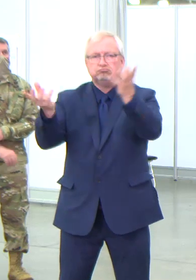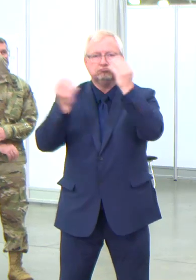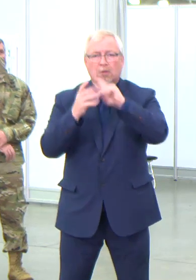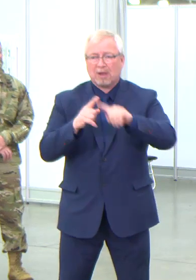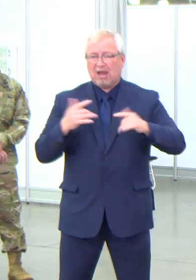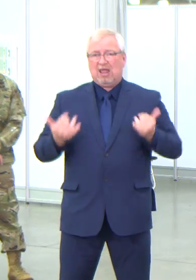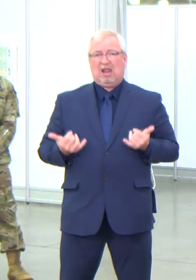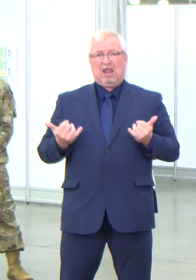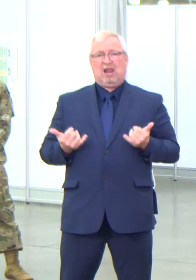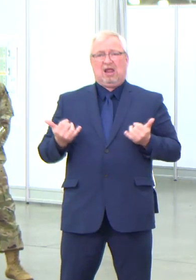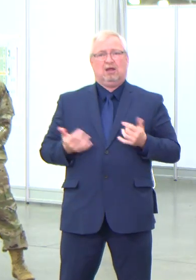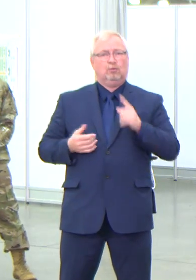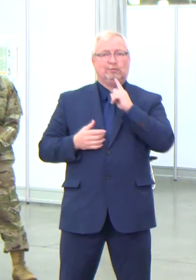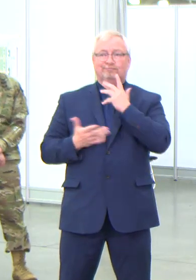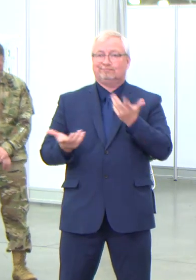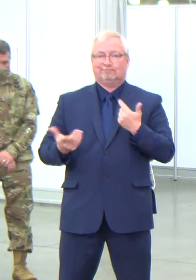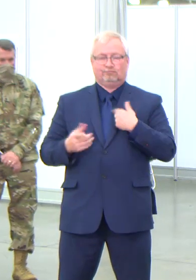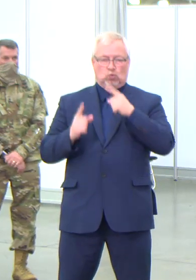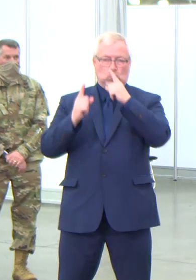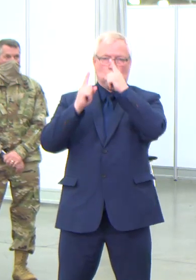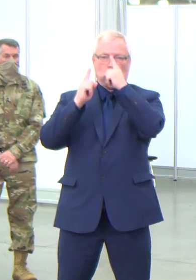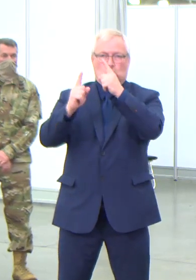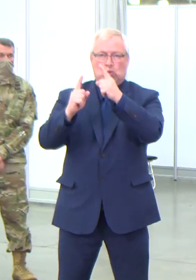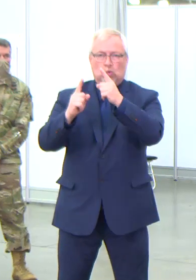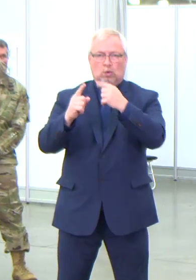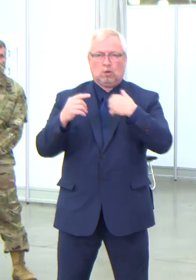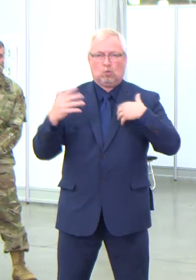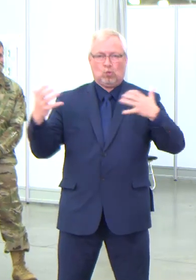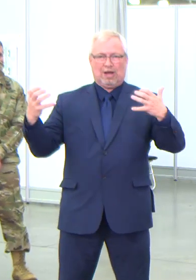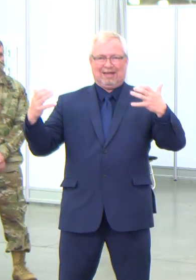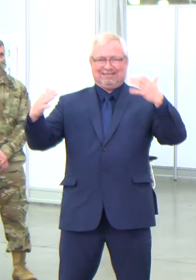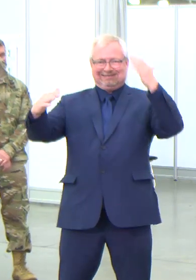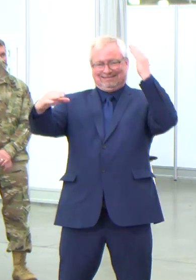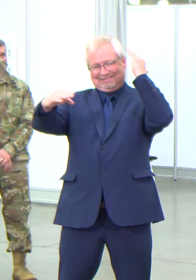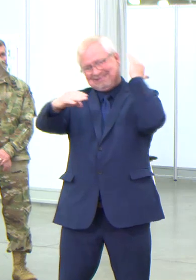follow up at a later date. Right now the idea is to keep hundreds of thousands of people from getting